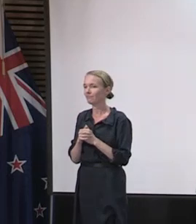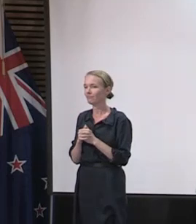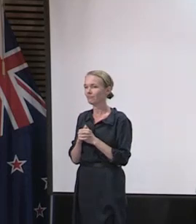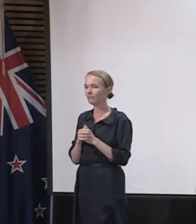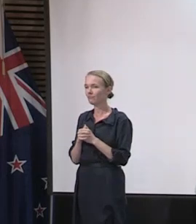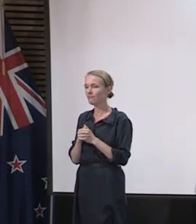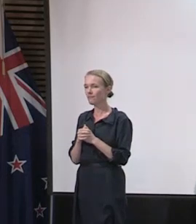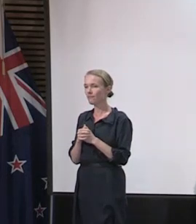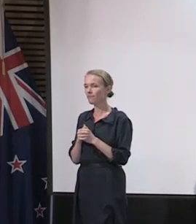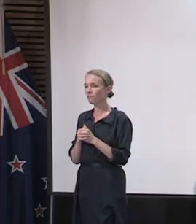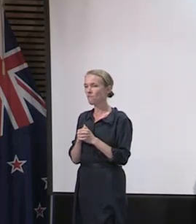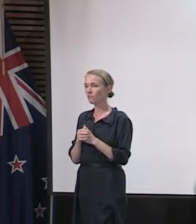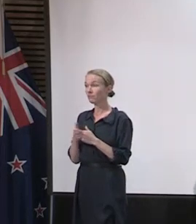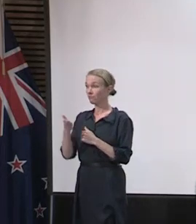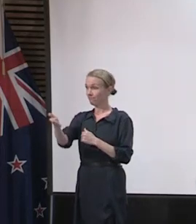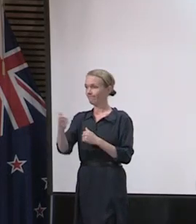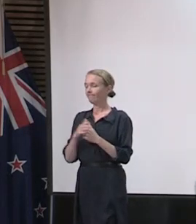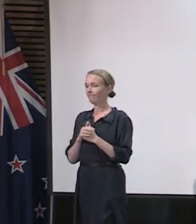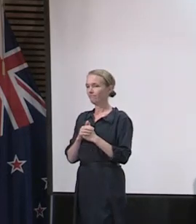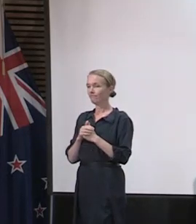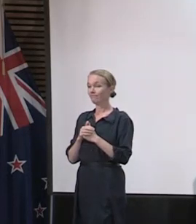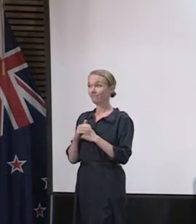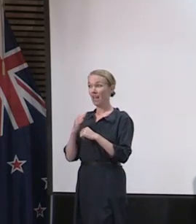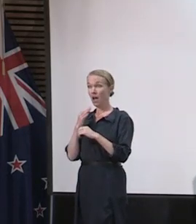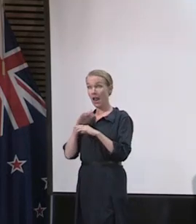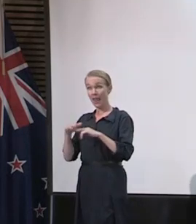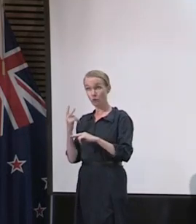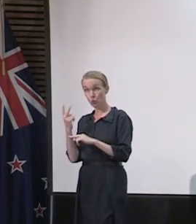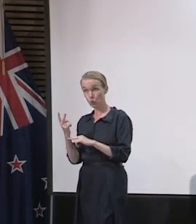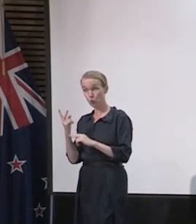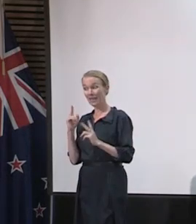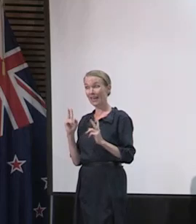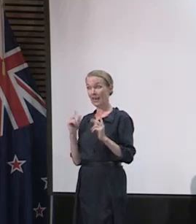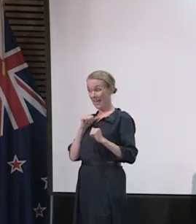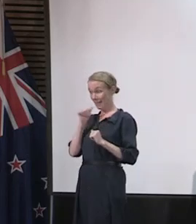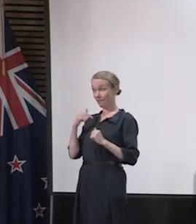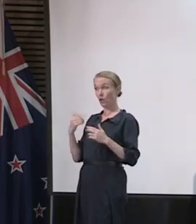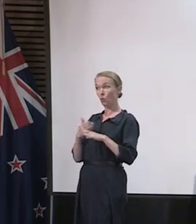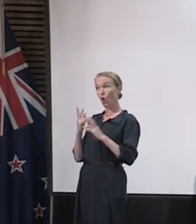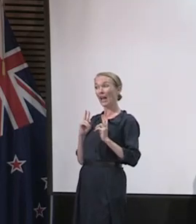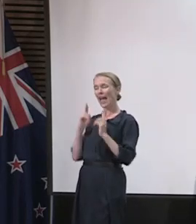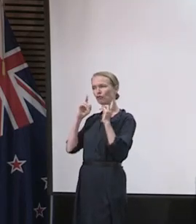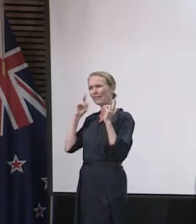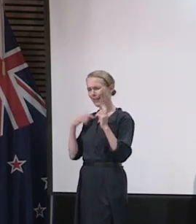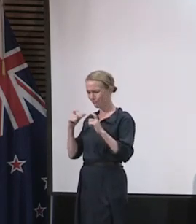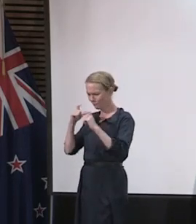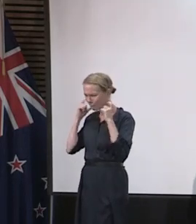them at weddings. Moving to level 2 tomorrow, what PPE can